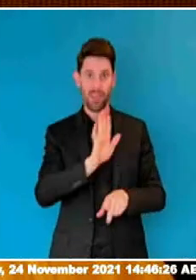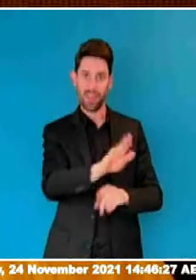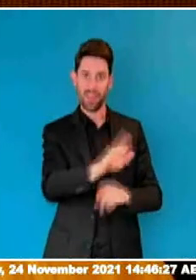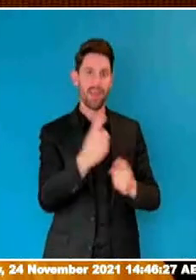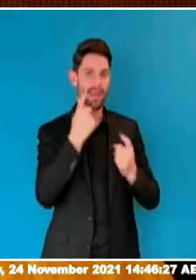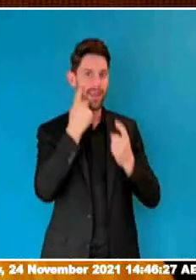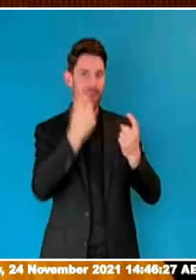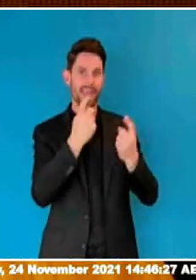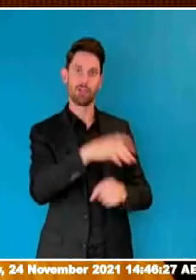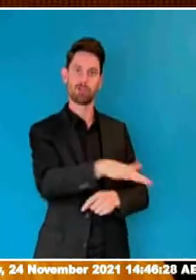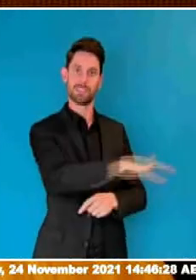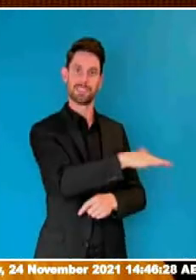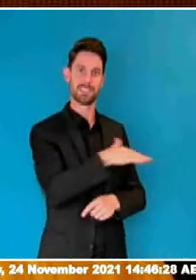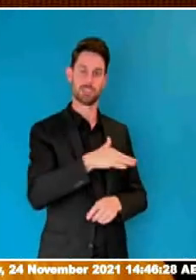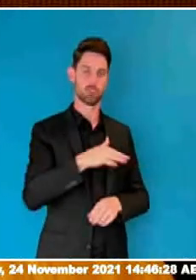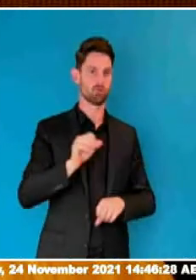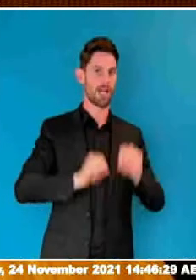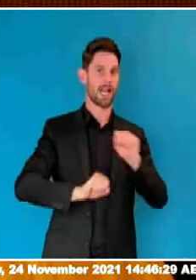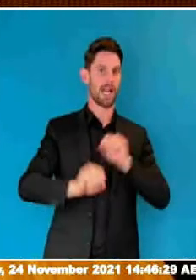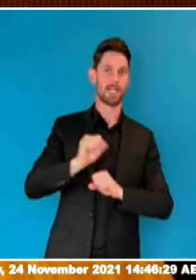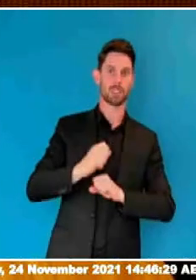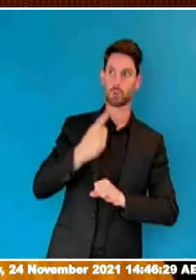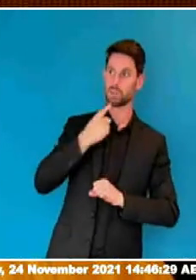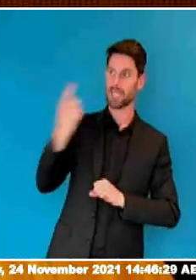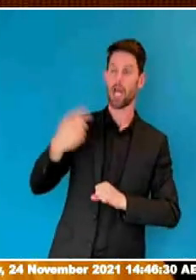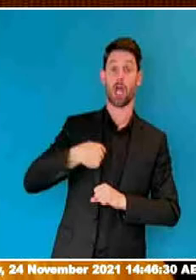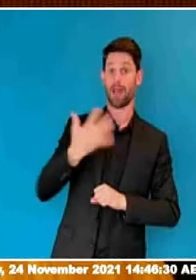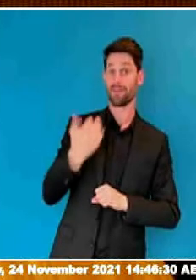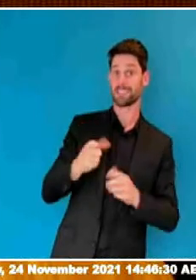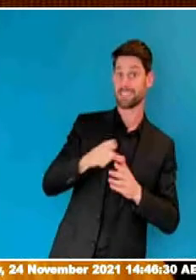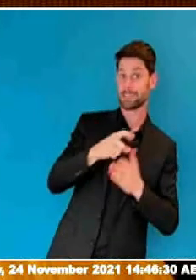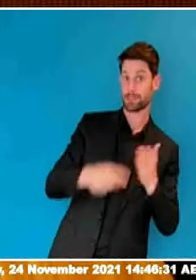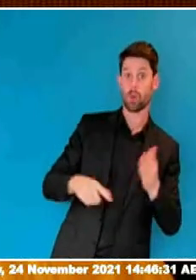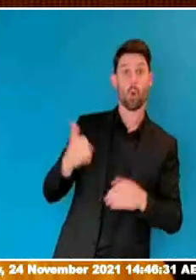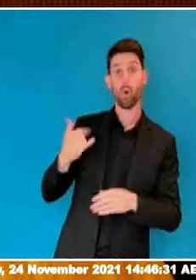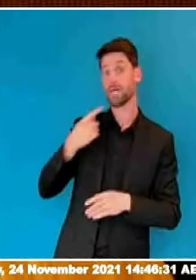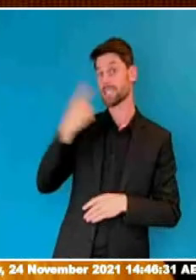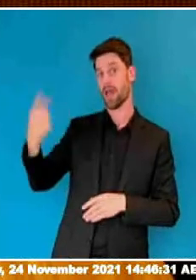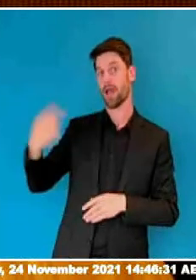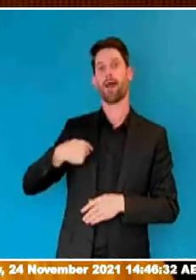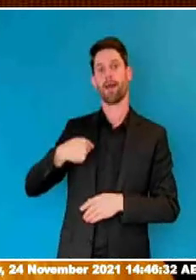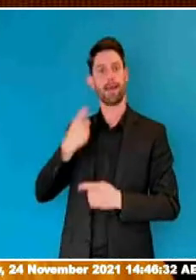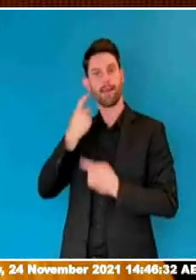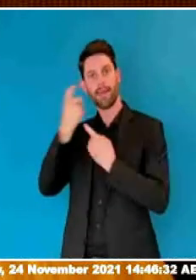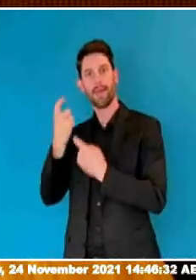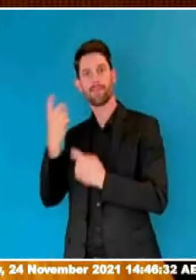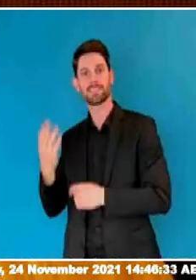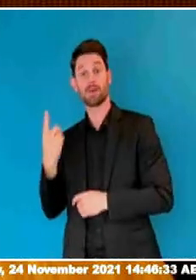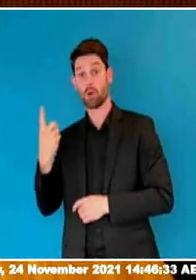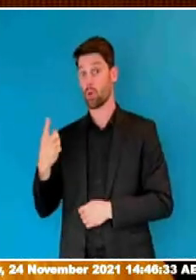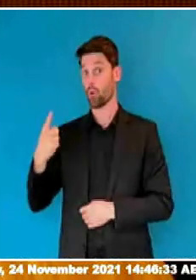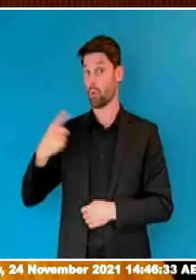disability or caring responsibilities, with a fear or an apprehension that it could lead